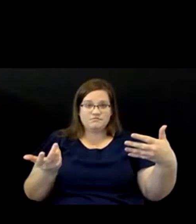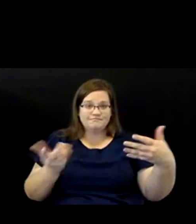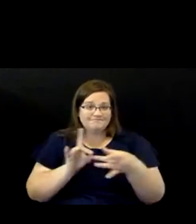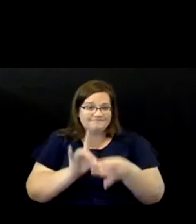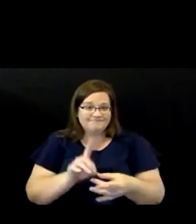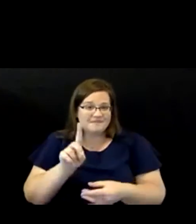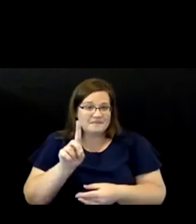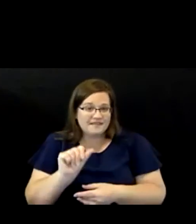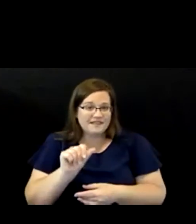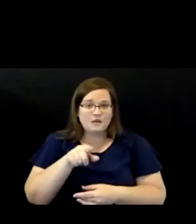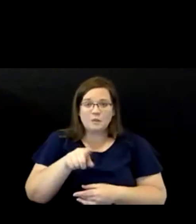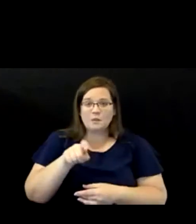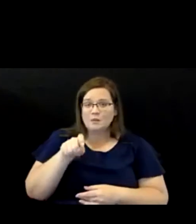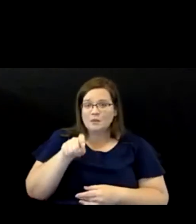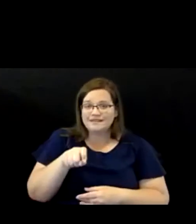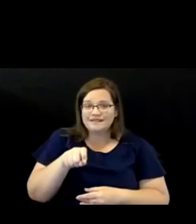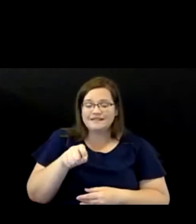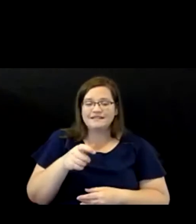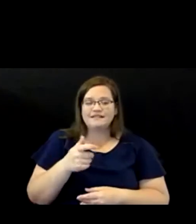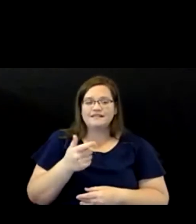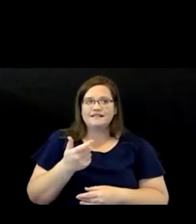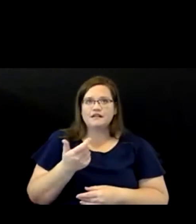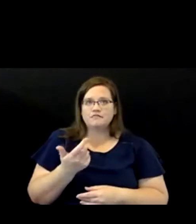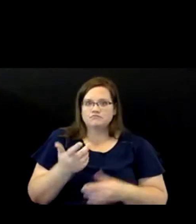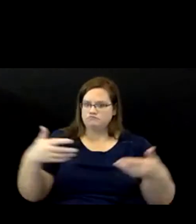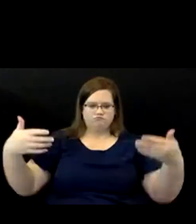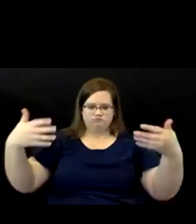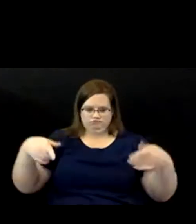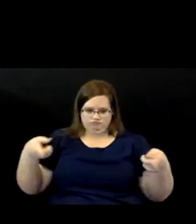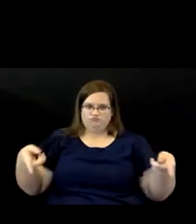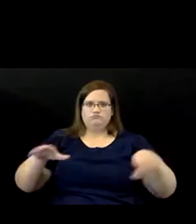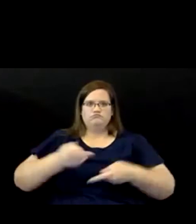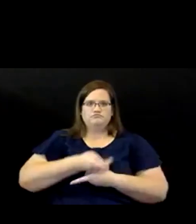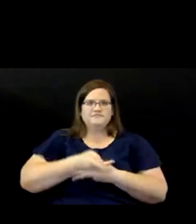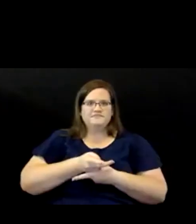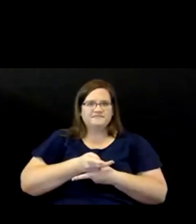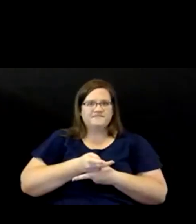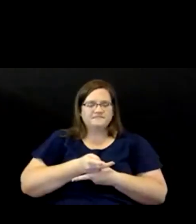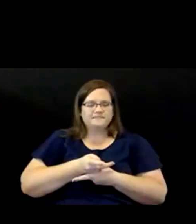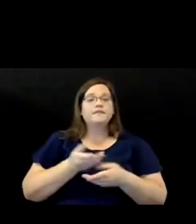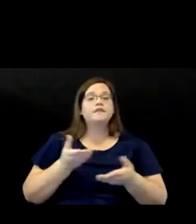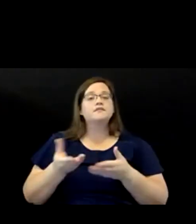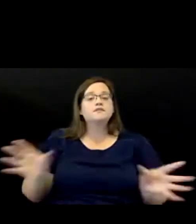you need that's not covered by one of those services. Those services combined resulted in 72,708